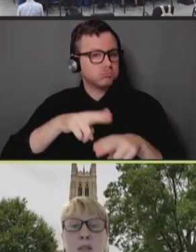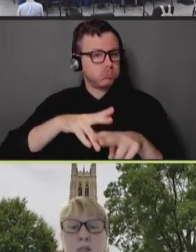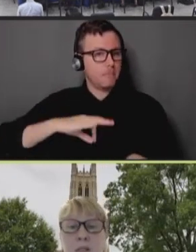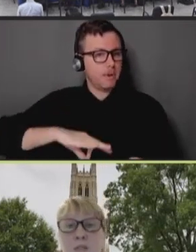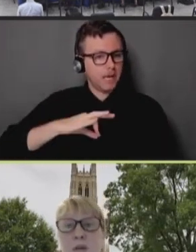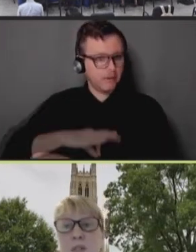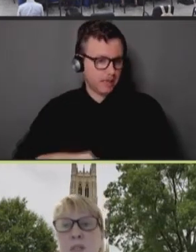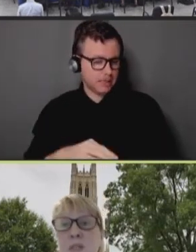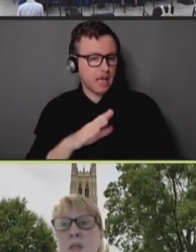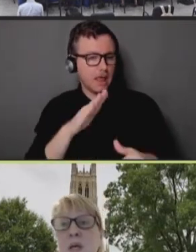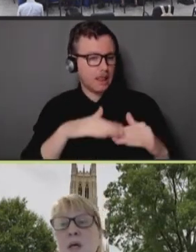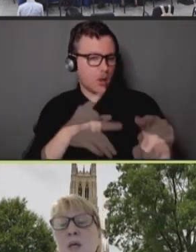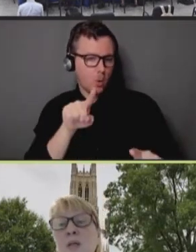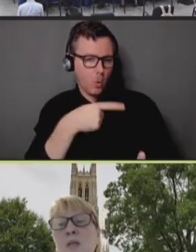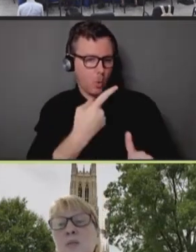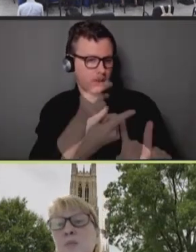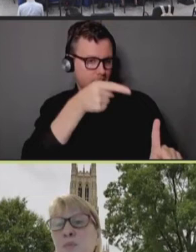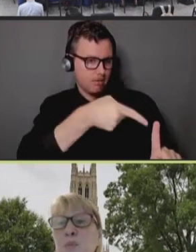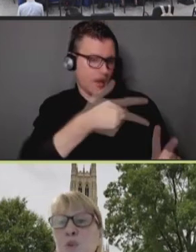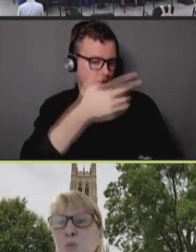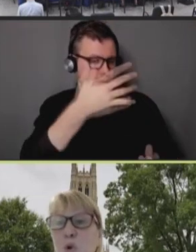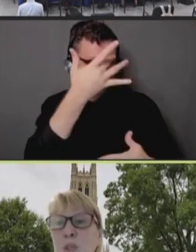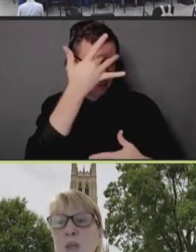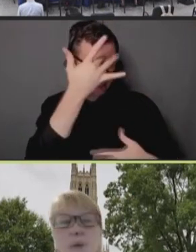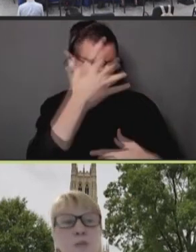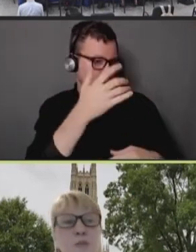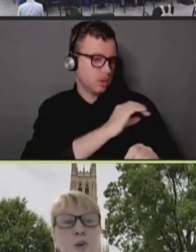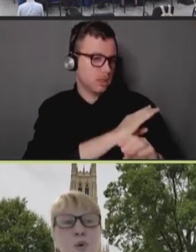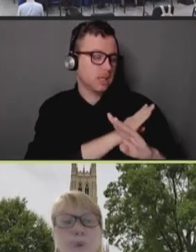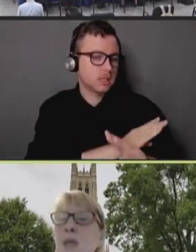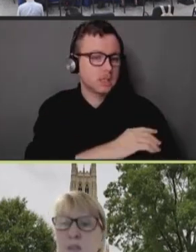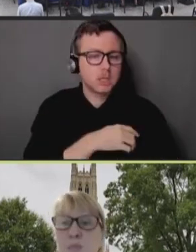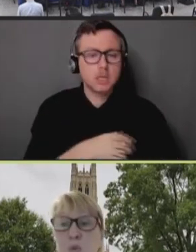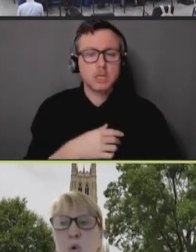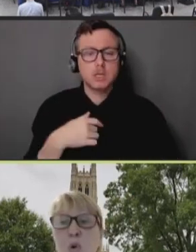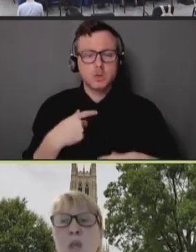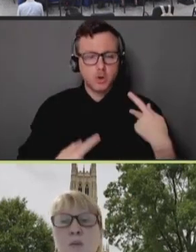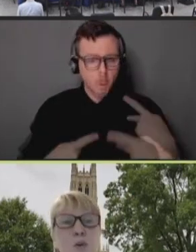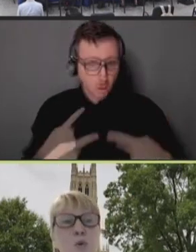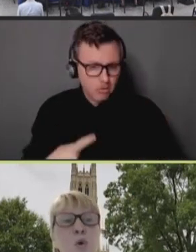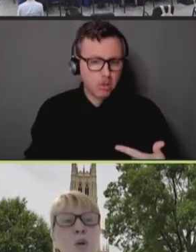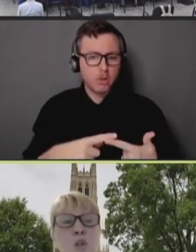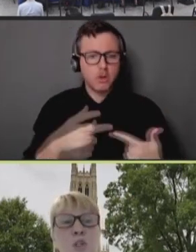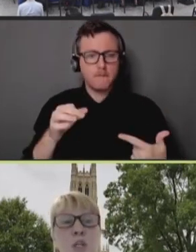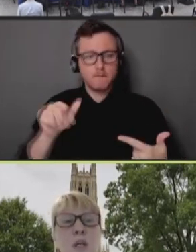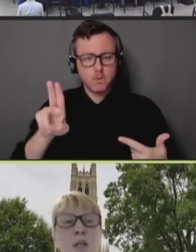And this worked since pneumonia, flu -- again, pneumonia, flu, shingles, tuberculosis, BCG.